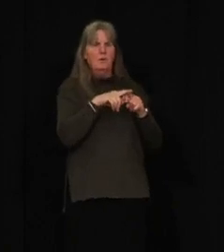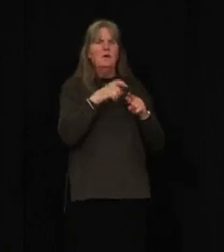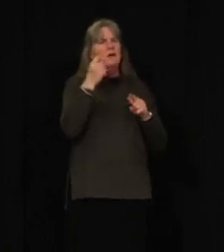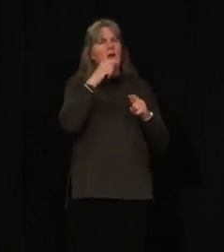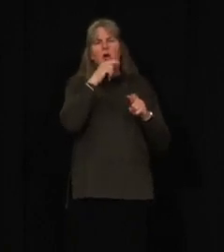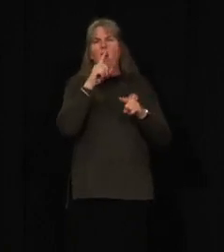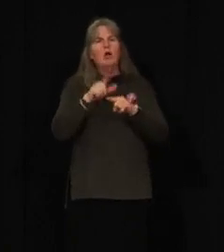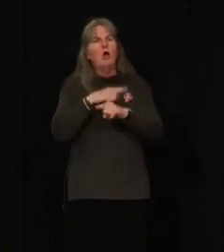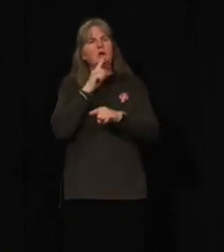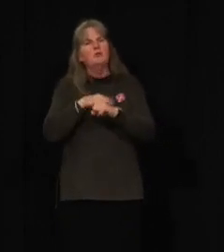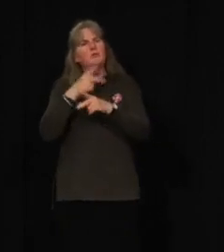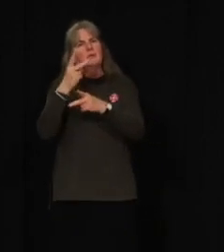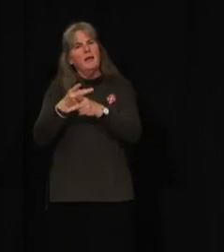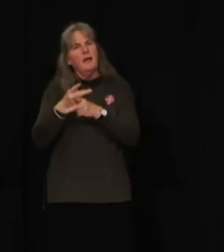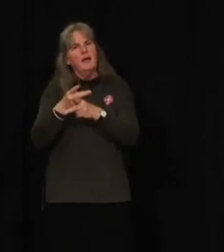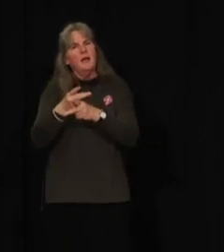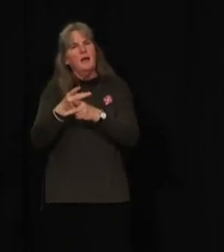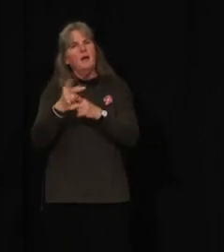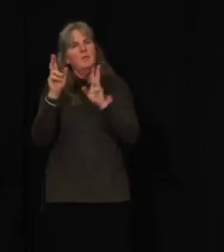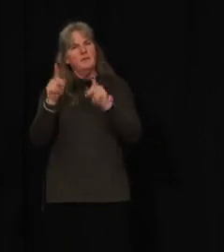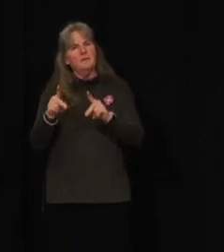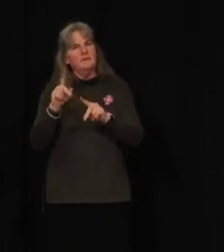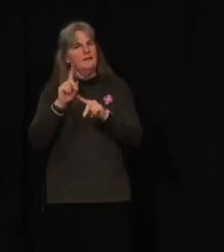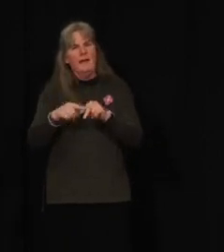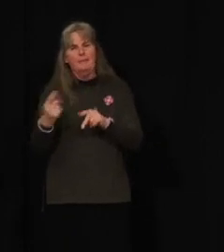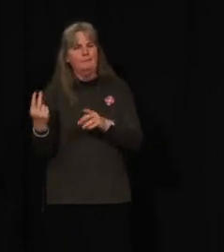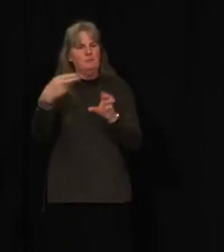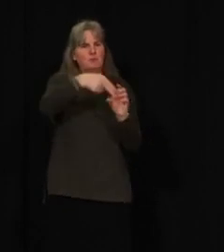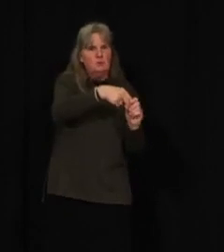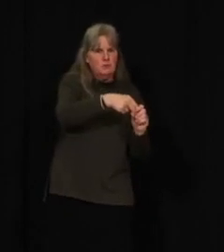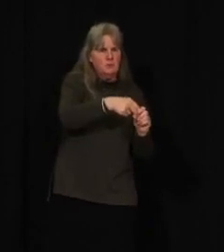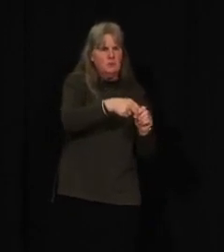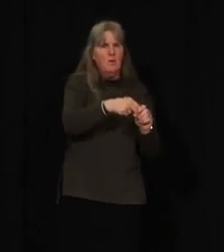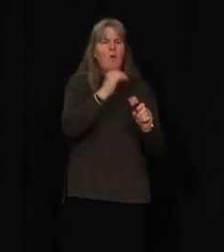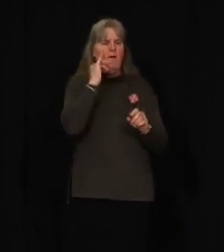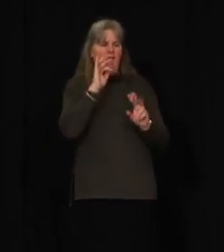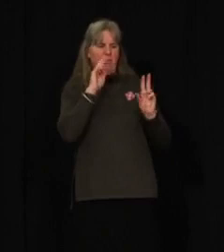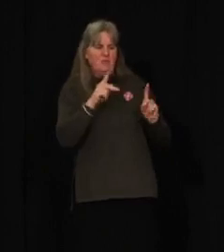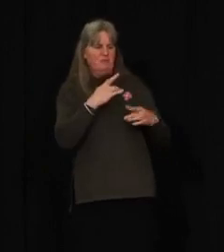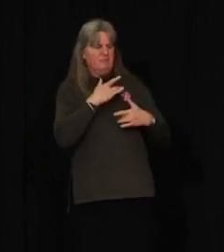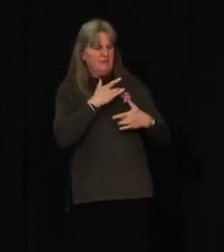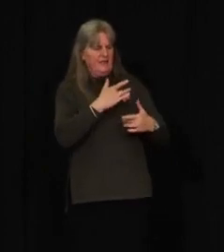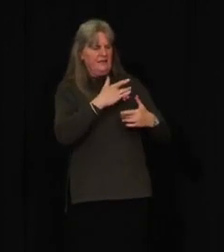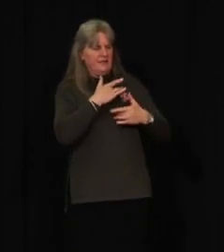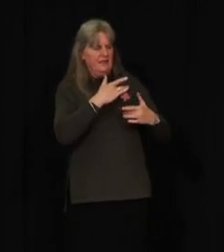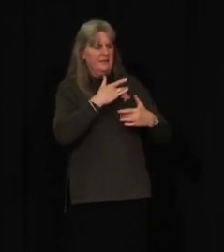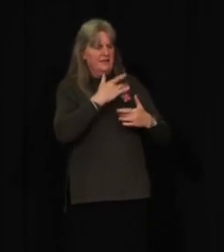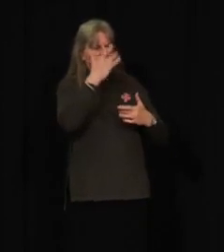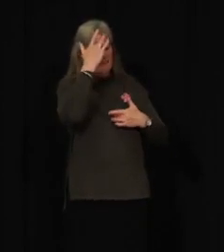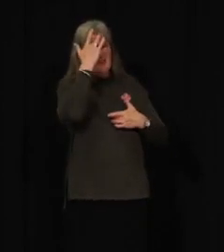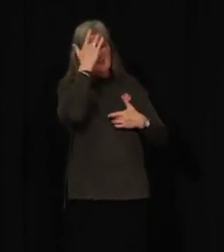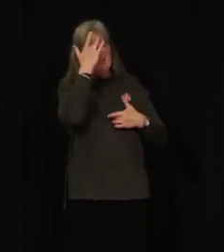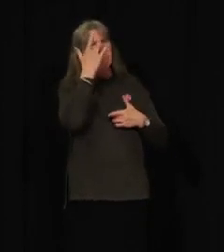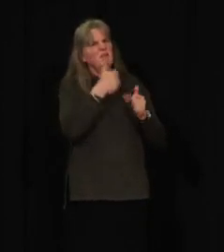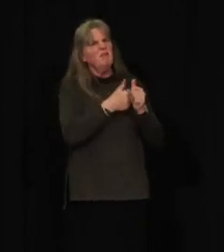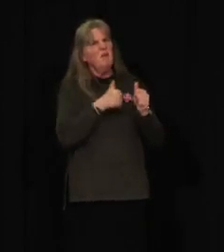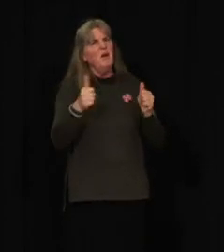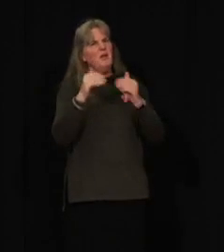long-term care residents. It would also mean that if someone is sick in a household, that they stay away from the other household.